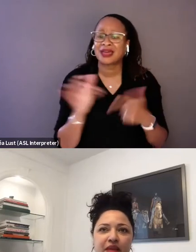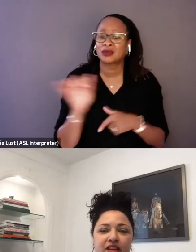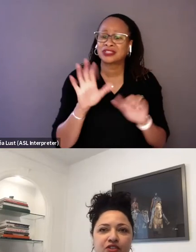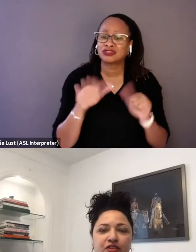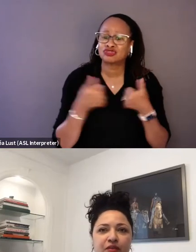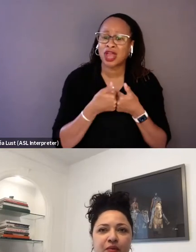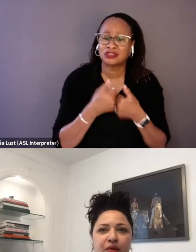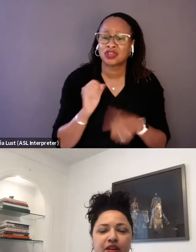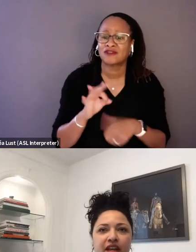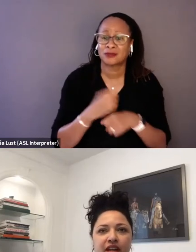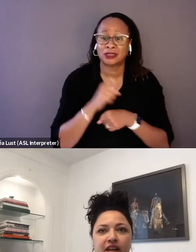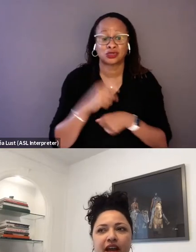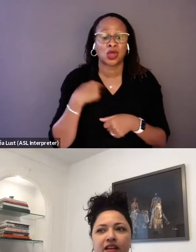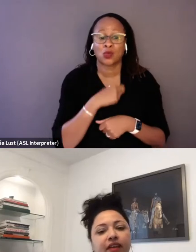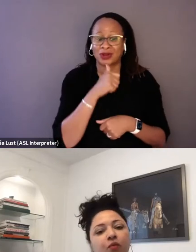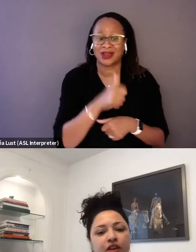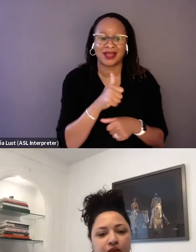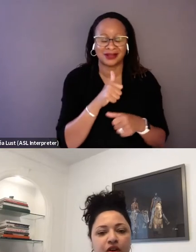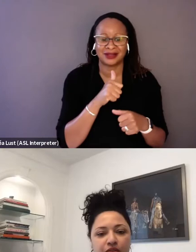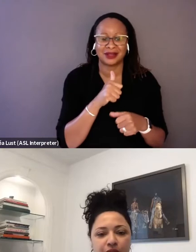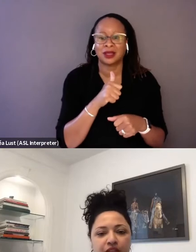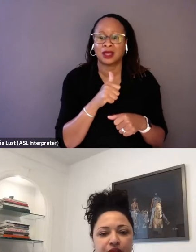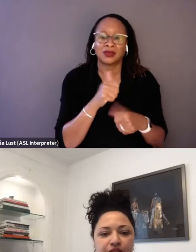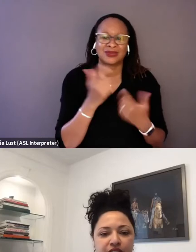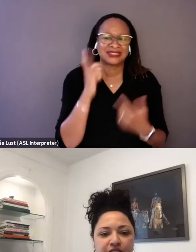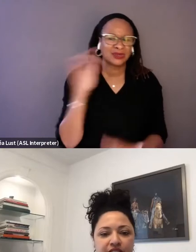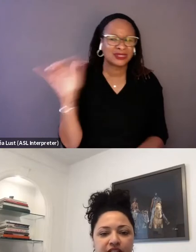of making sure that we weren't hitting kind of like one note off the way through the series